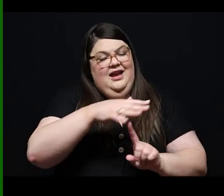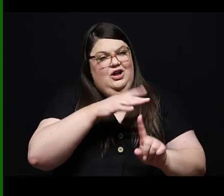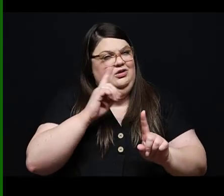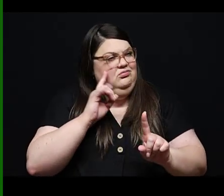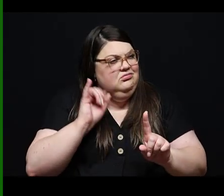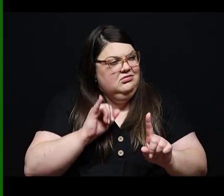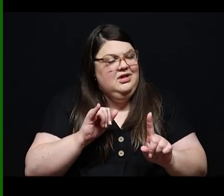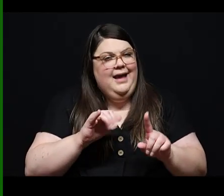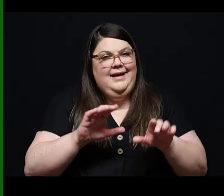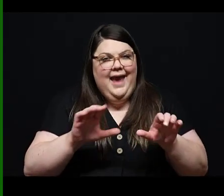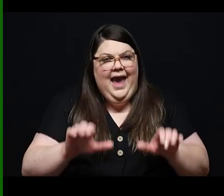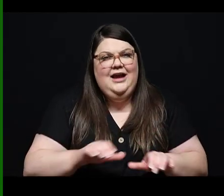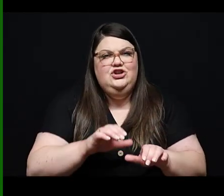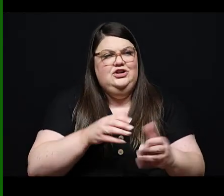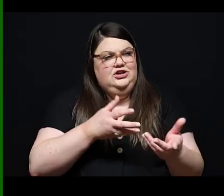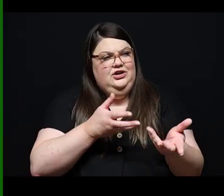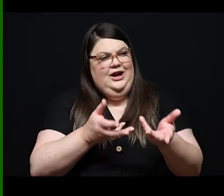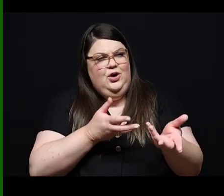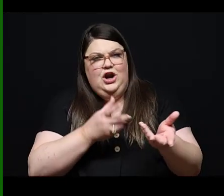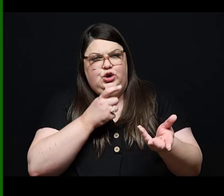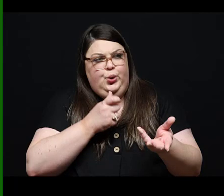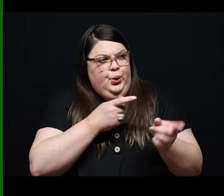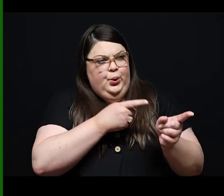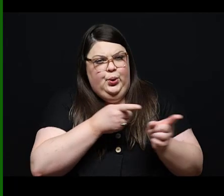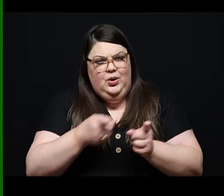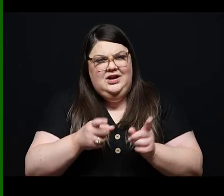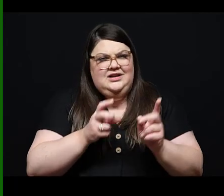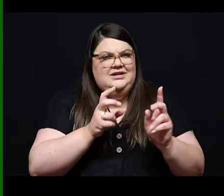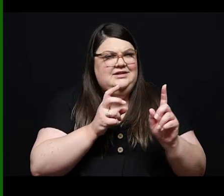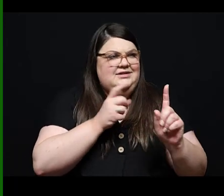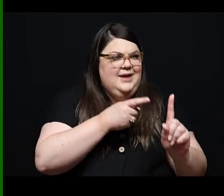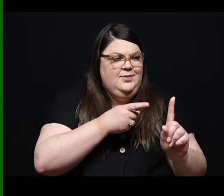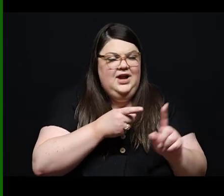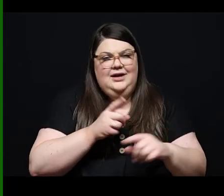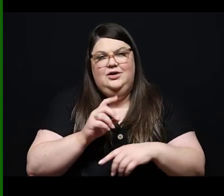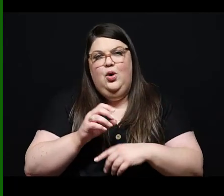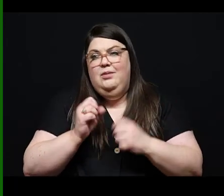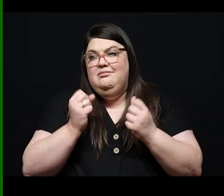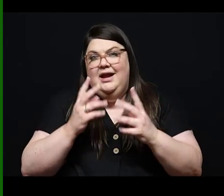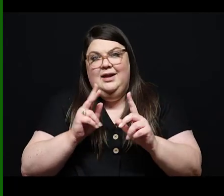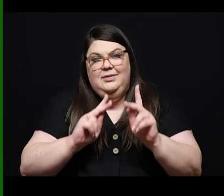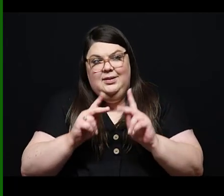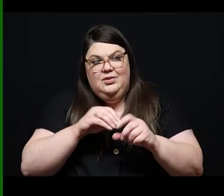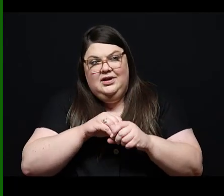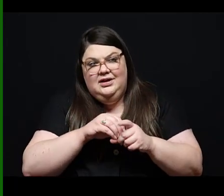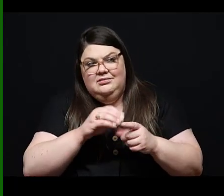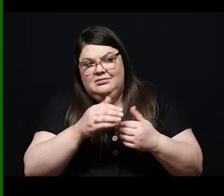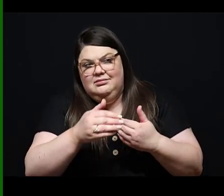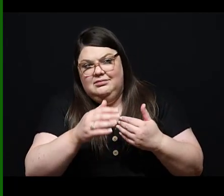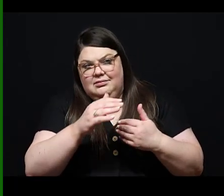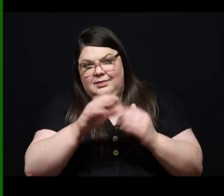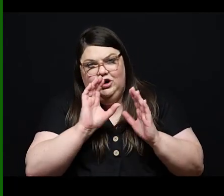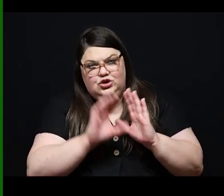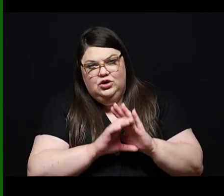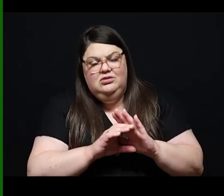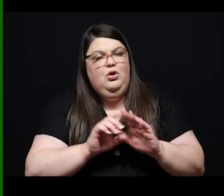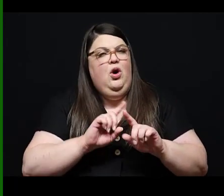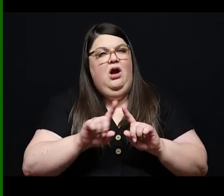actions or interactions, the subject, or subjects in detail, and/or other relevant information.